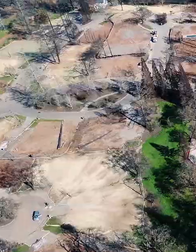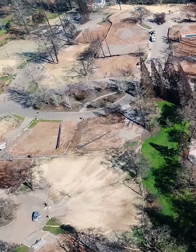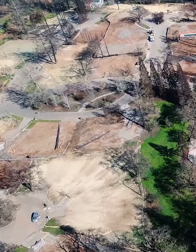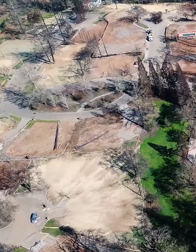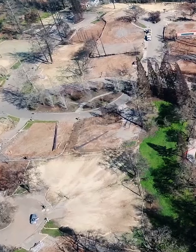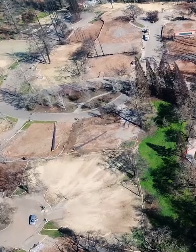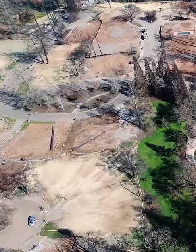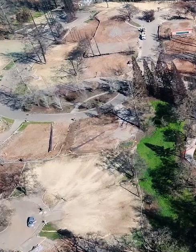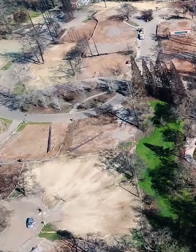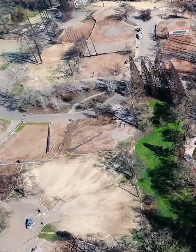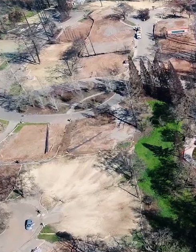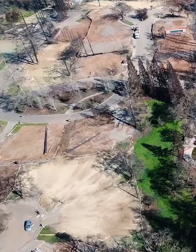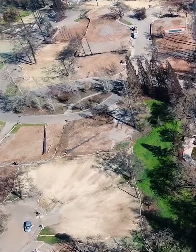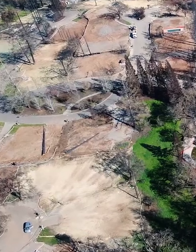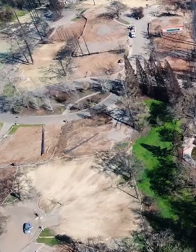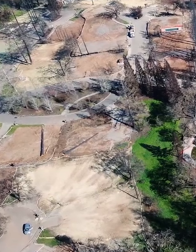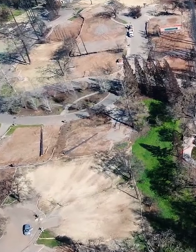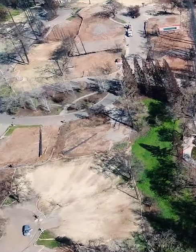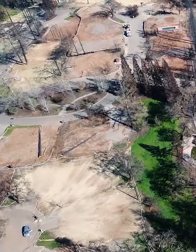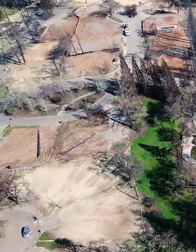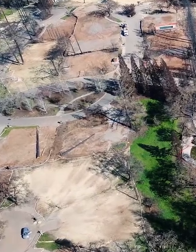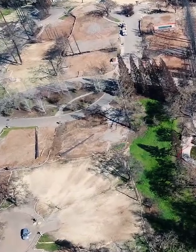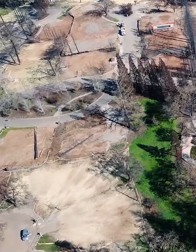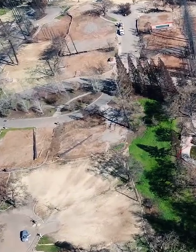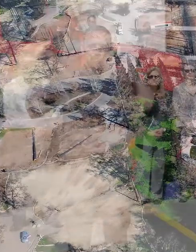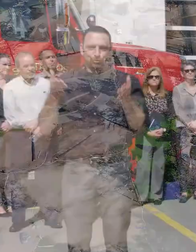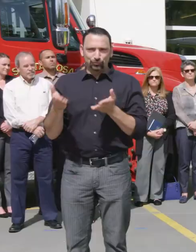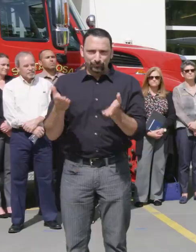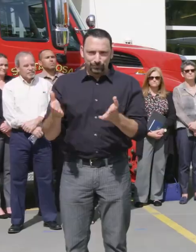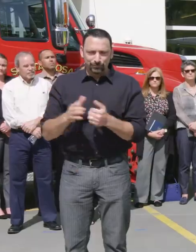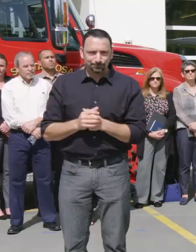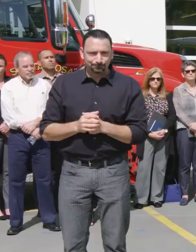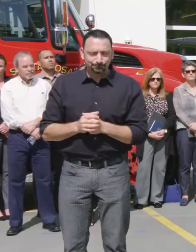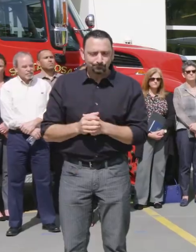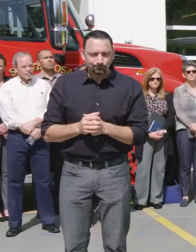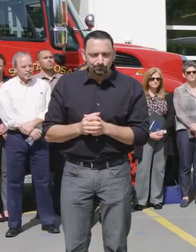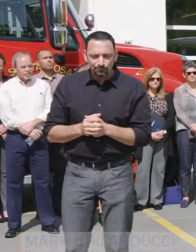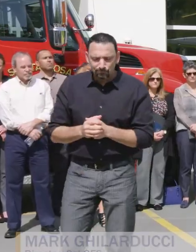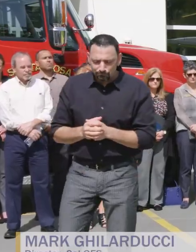timeframe for the debris removal process. [OFFICIAL[ "From the beginning of this very